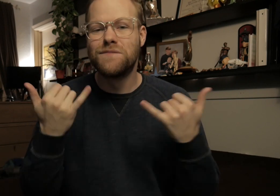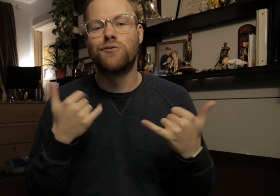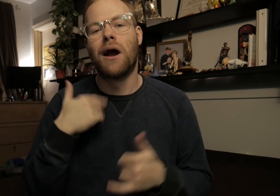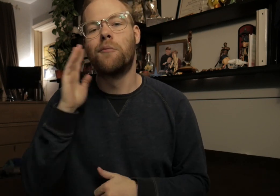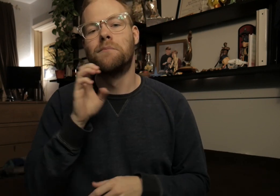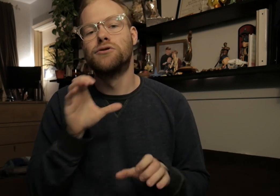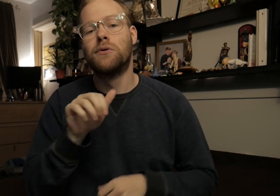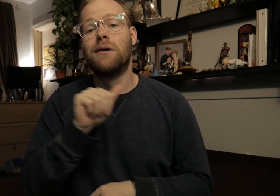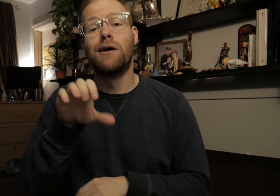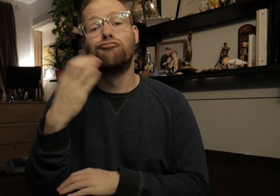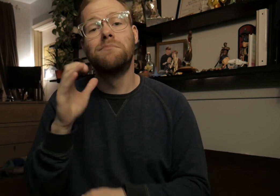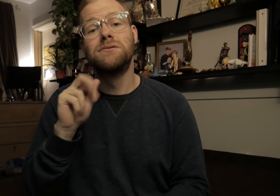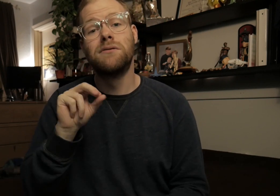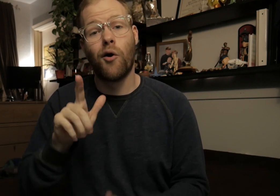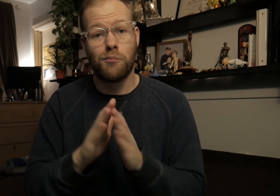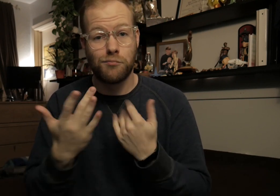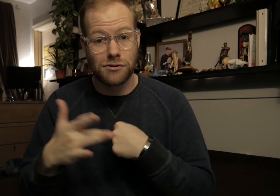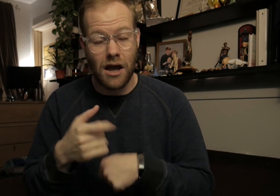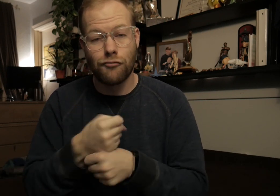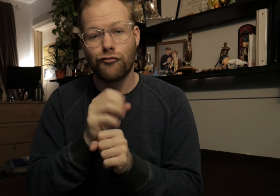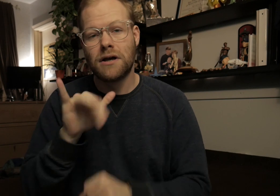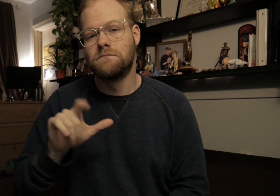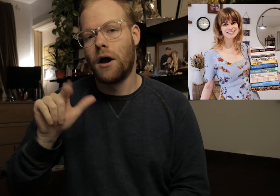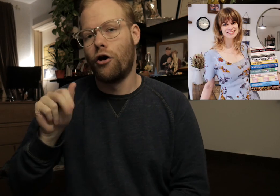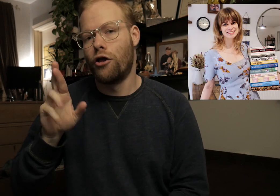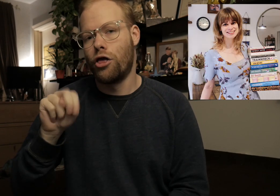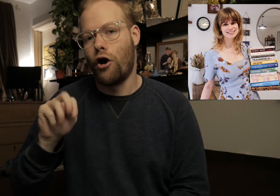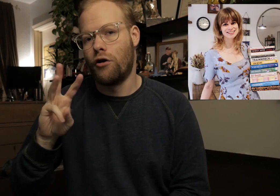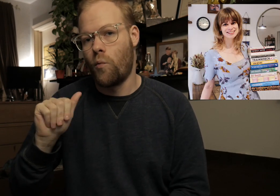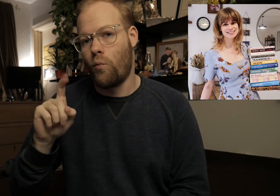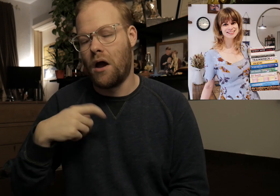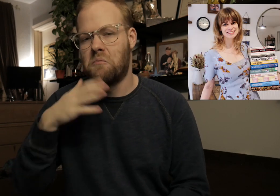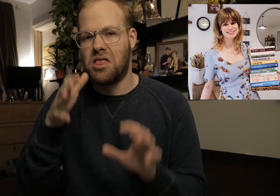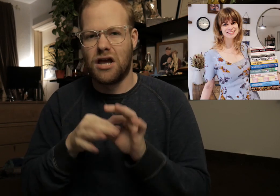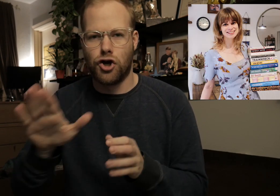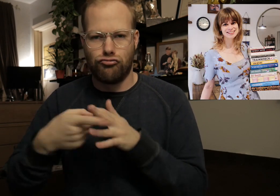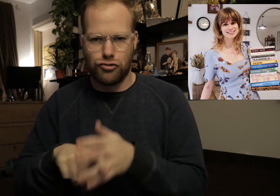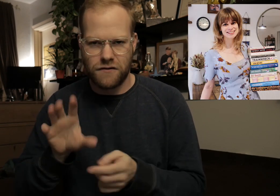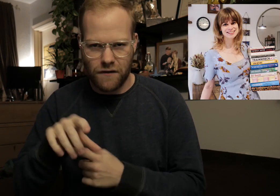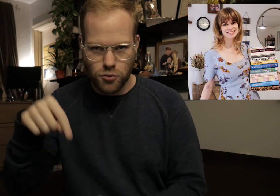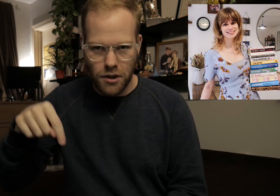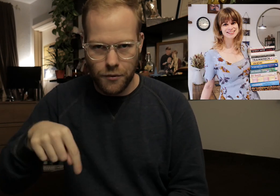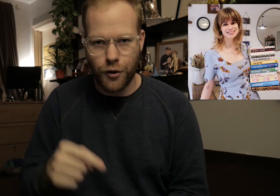Today, I will be doing the "A Christmas Carol" Book Tag created by Lauren Wade. I will link her original video down below.